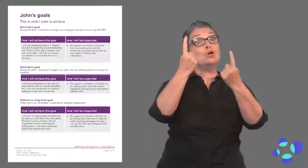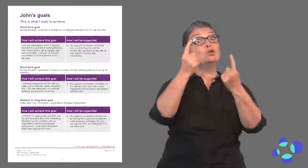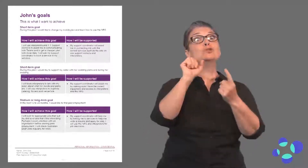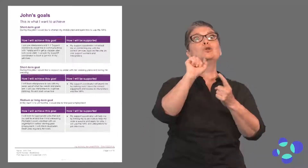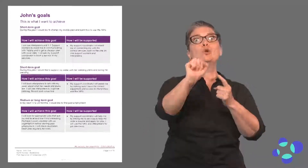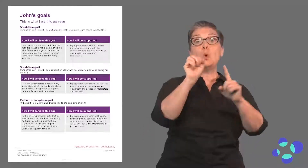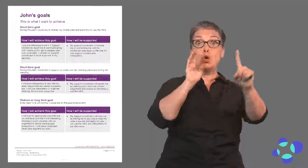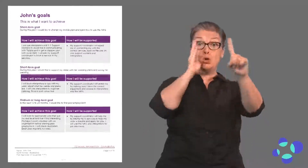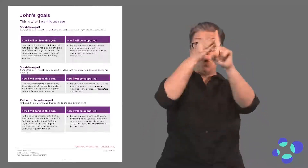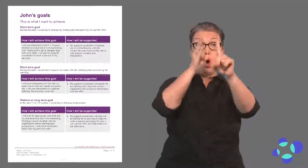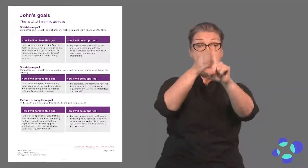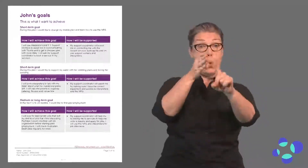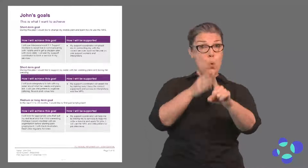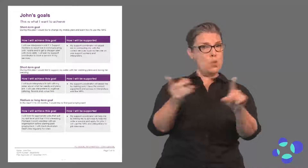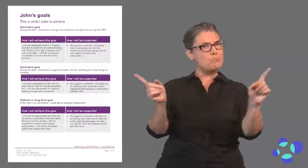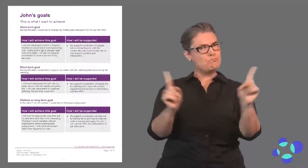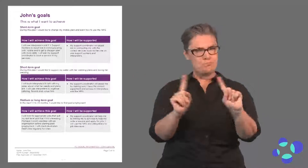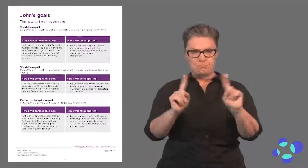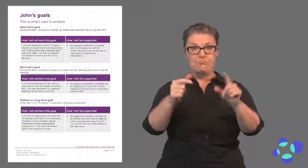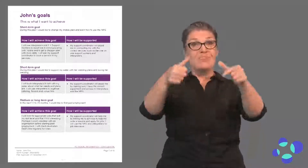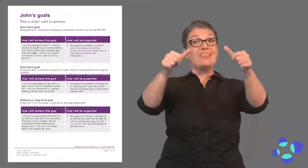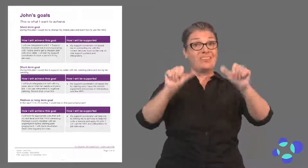Firstly, your goals and what they are,